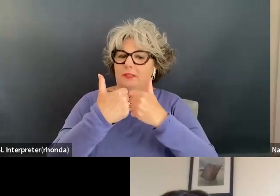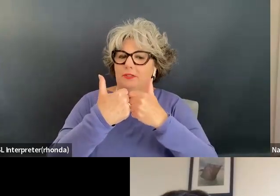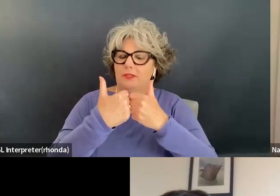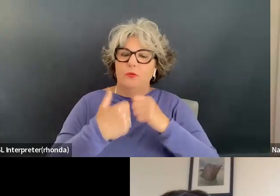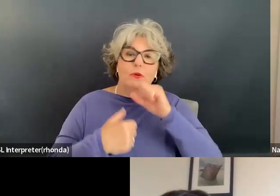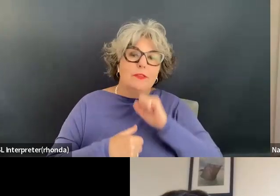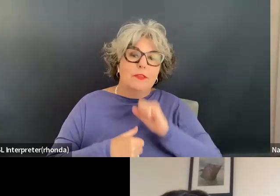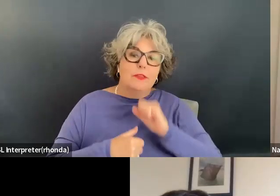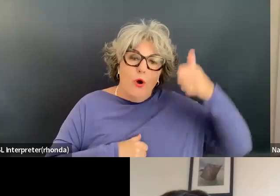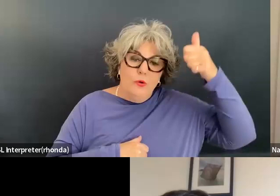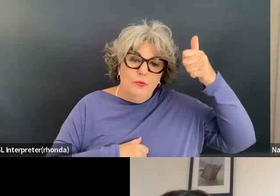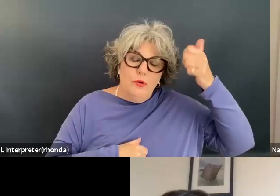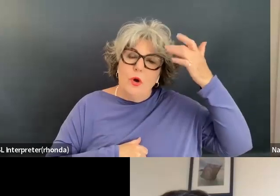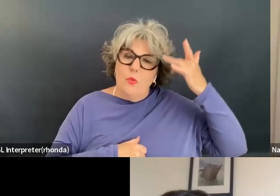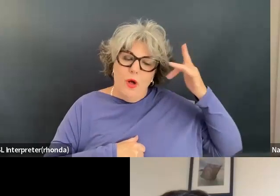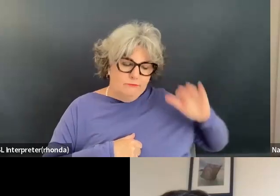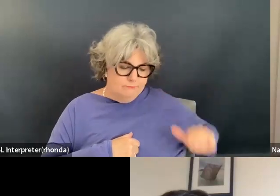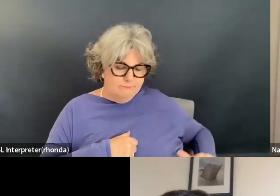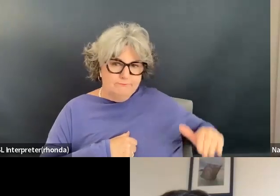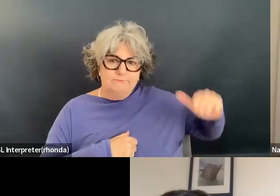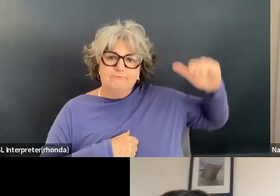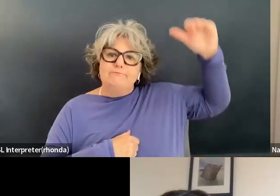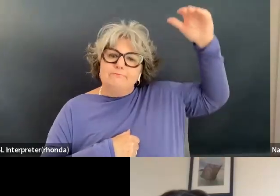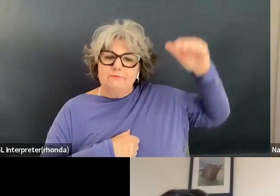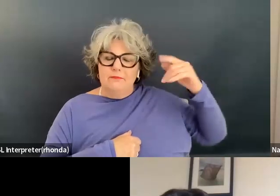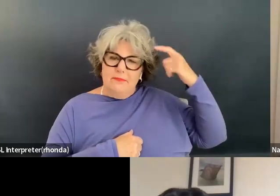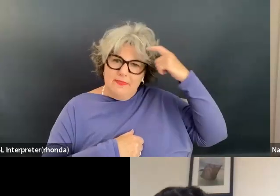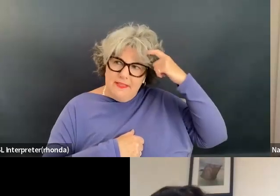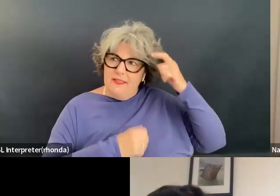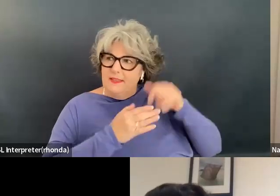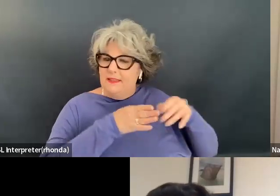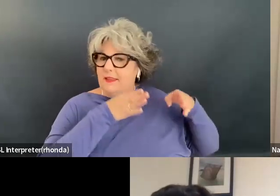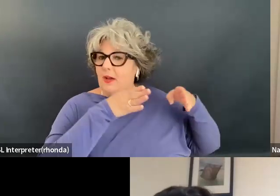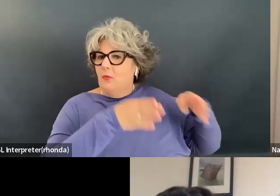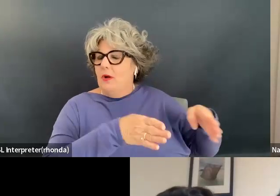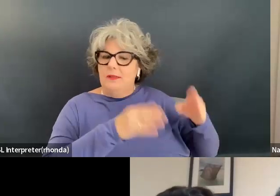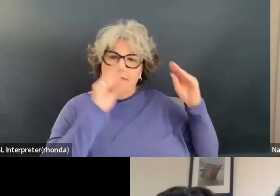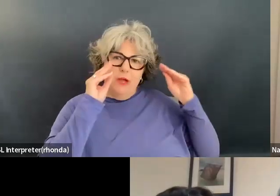because that's how they were raised, and because this is what they were told all the time.